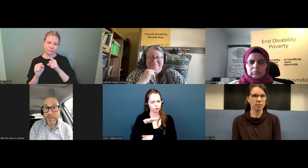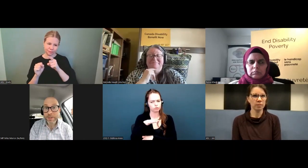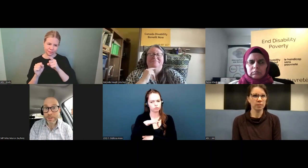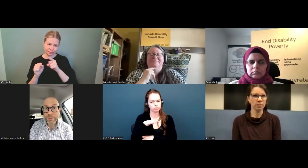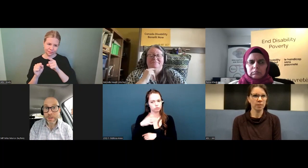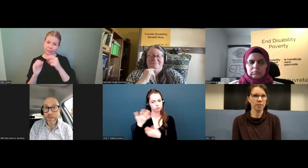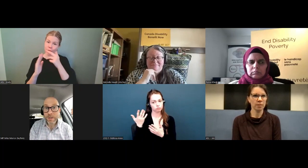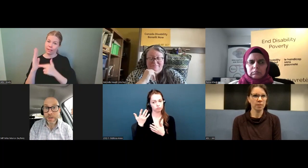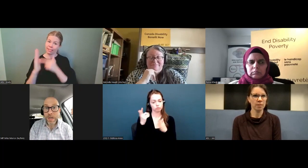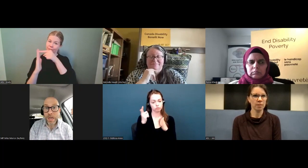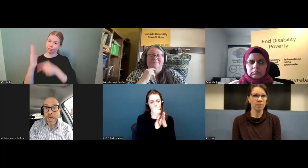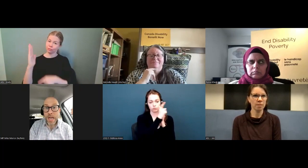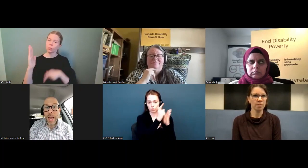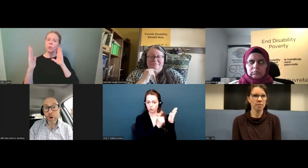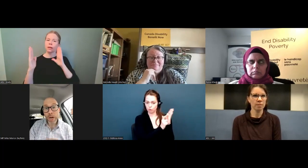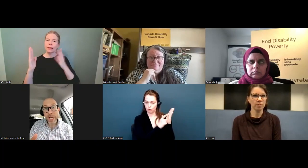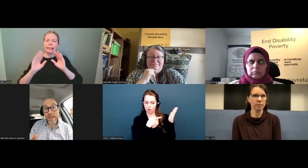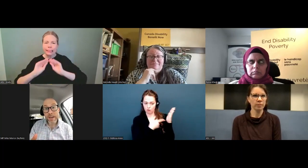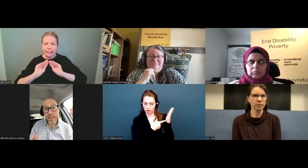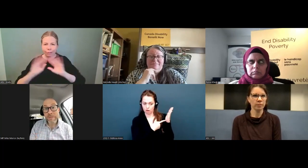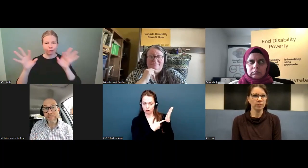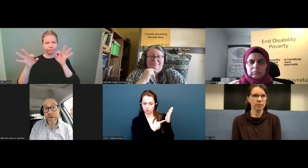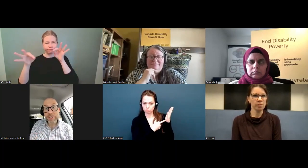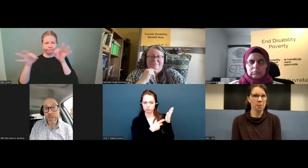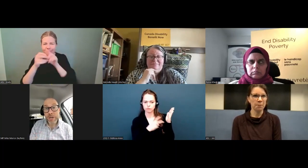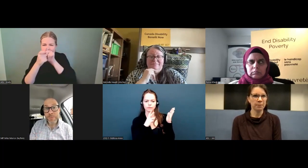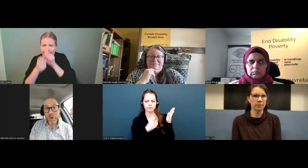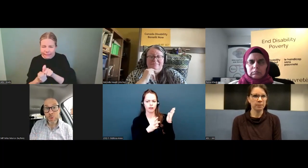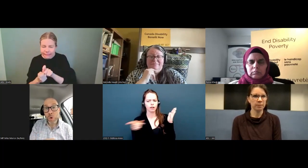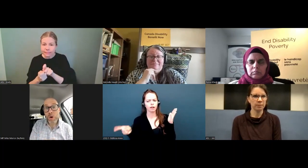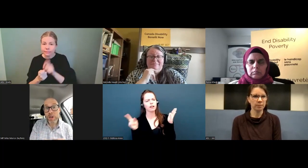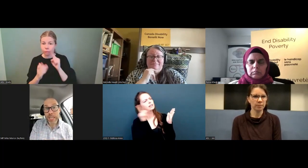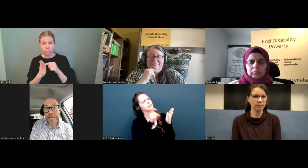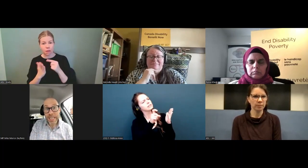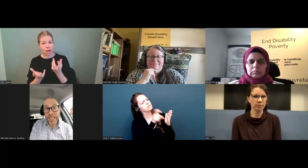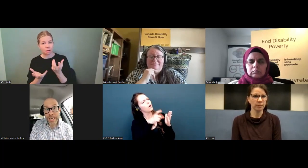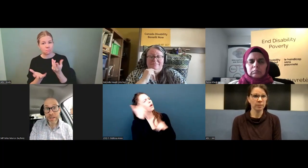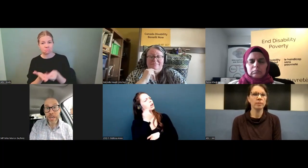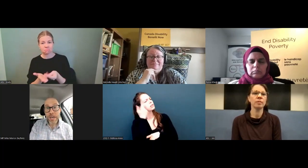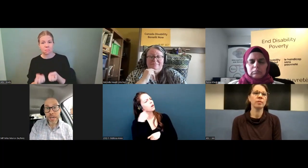WE'RE GOING TO NEED TO LEVERAGE THE WORDS LIKE THAT.